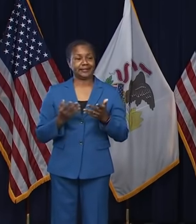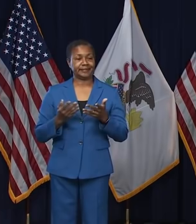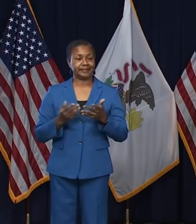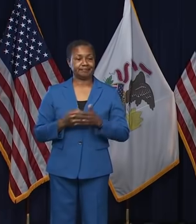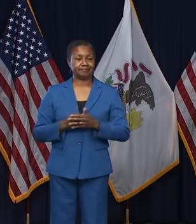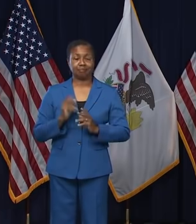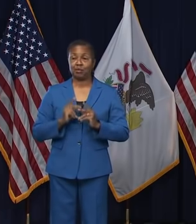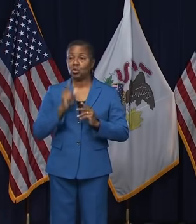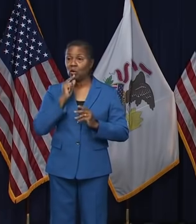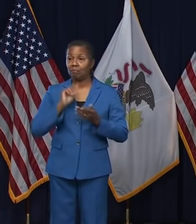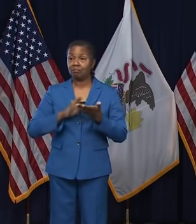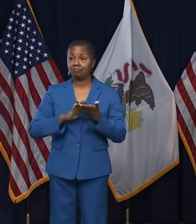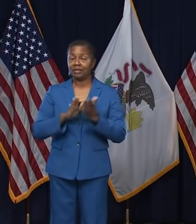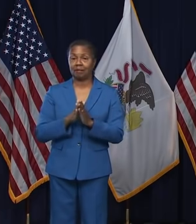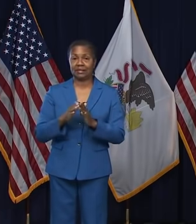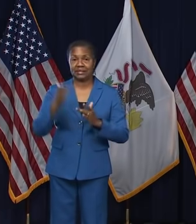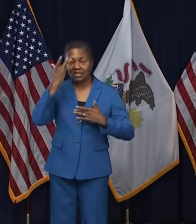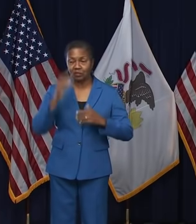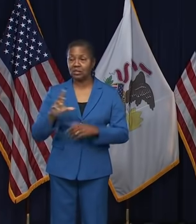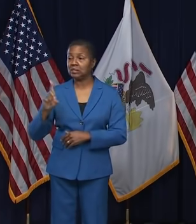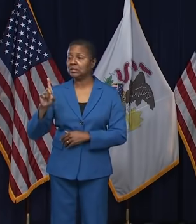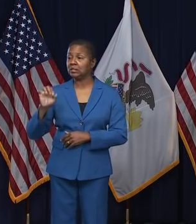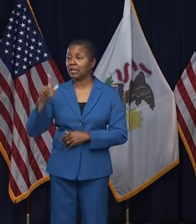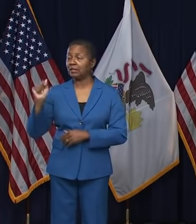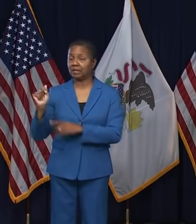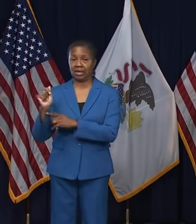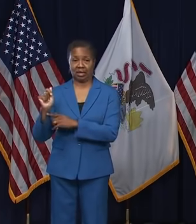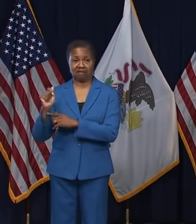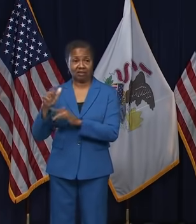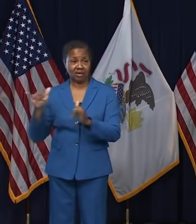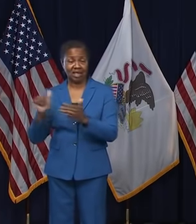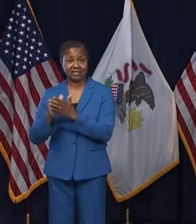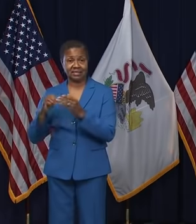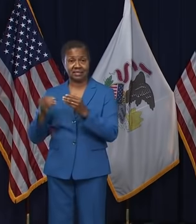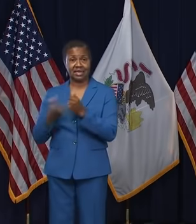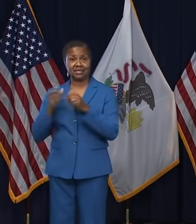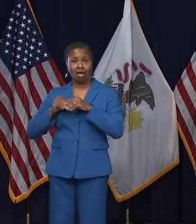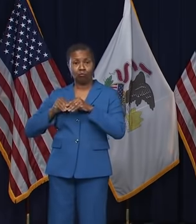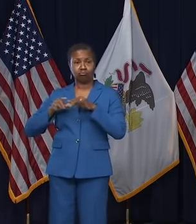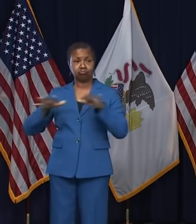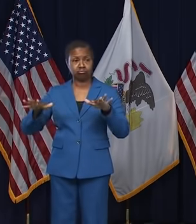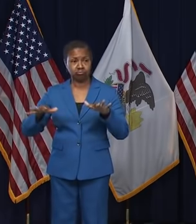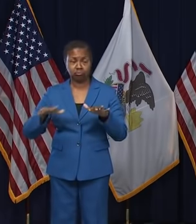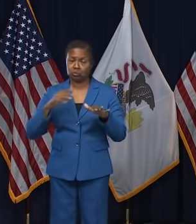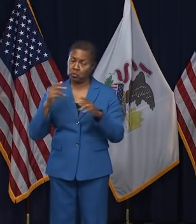increasing number. Of people